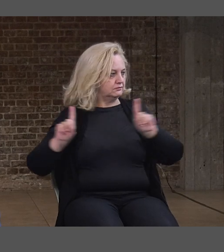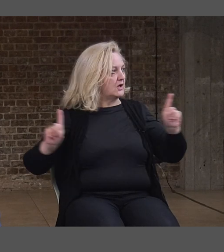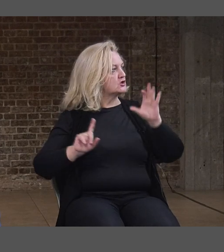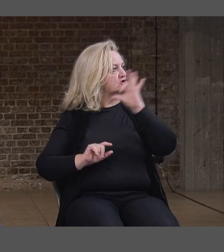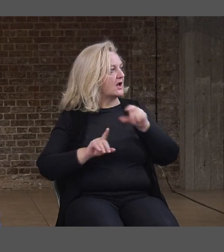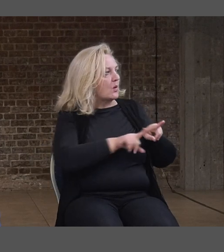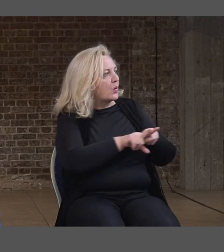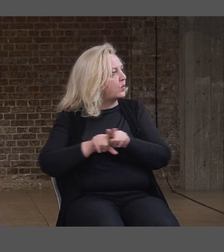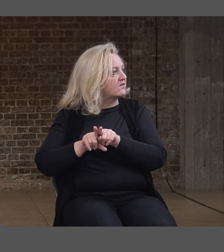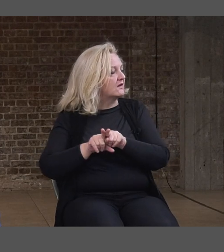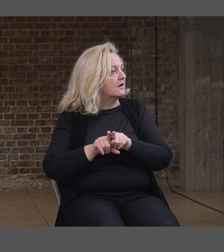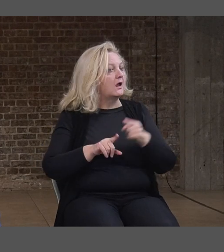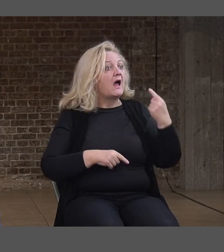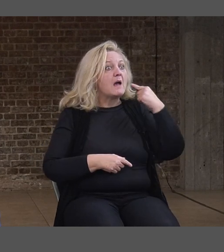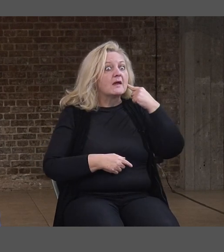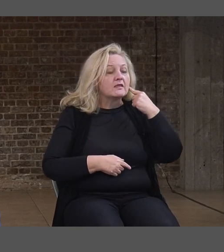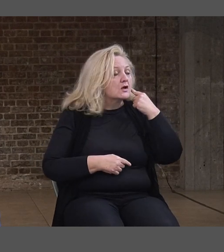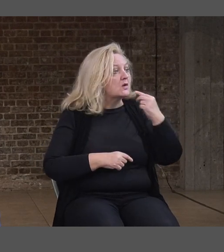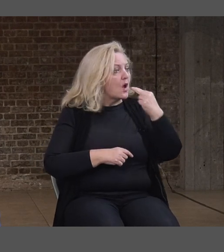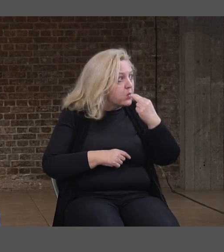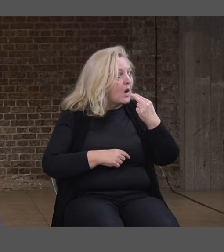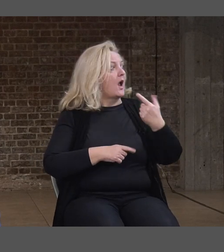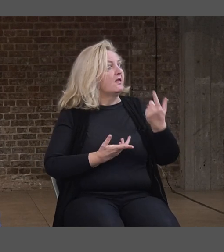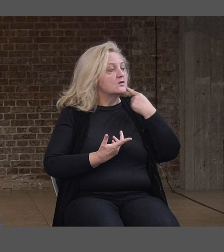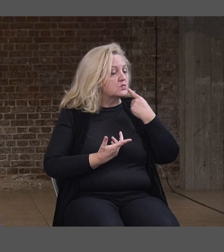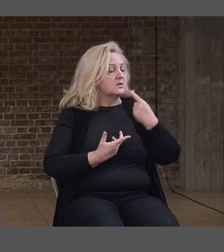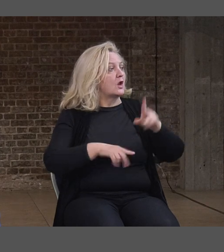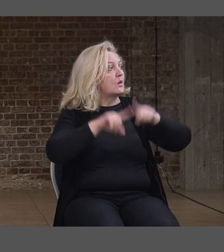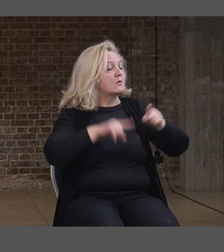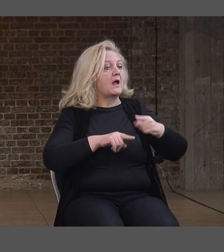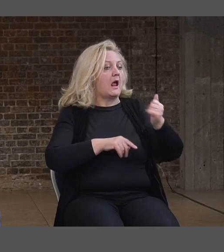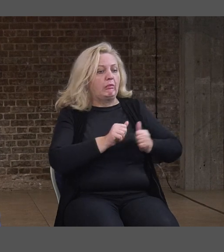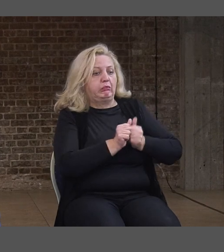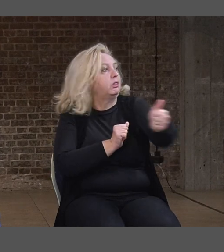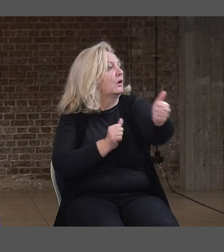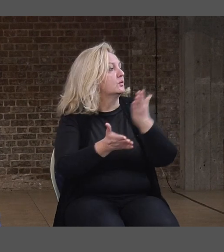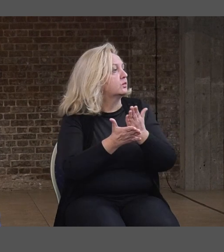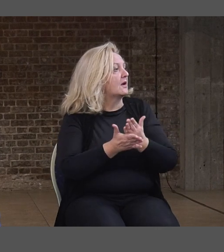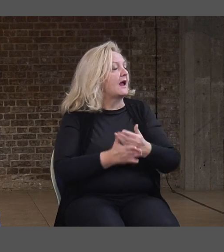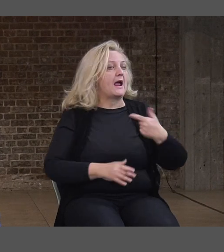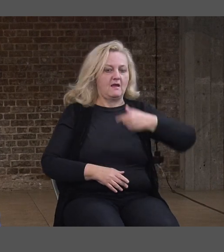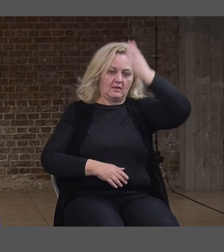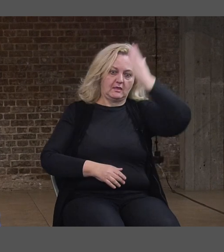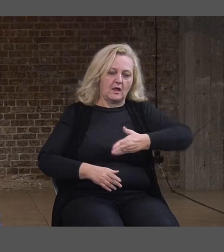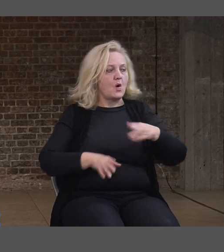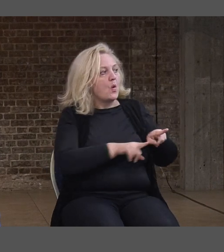because, for example, we wouldn't hear the whistle, where it is in standard competitions, and here, thanks to that, the judge waved us through. And we had a level playing field,